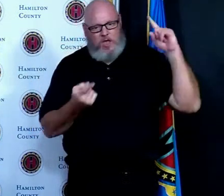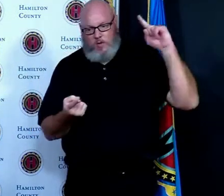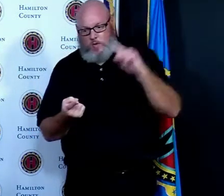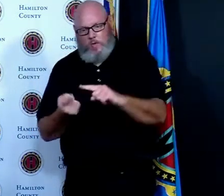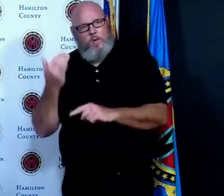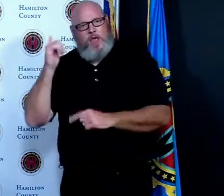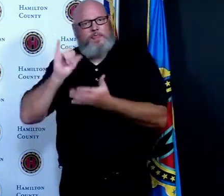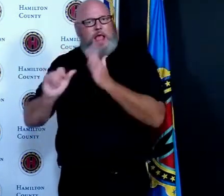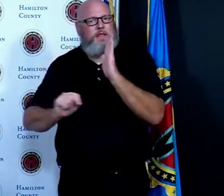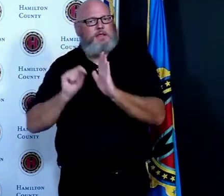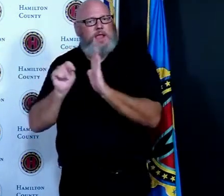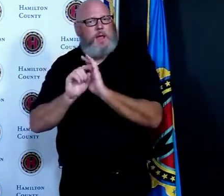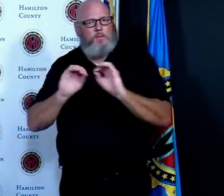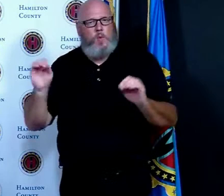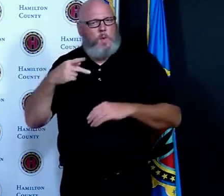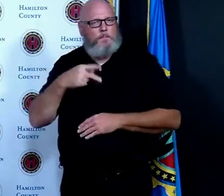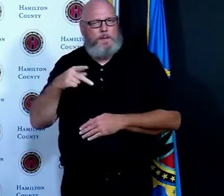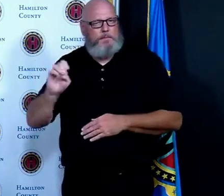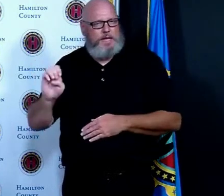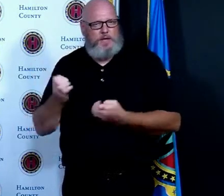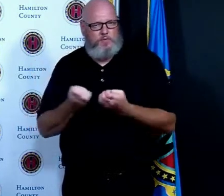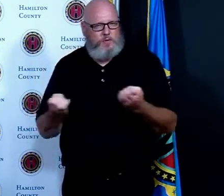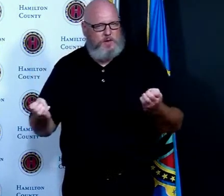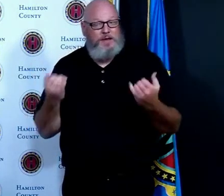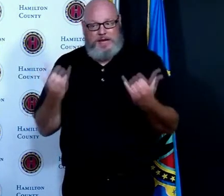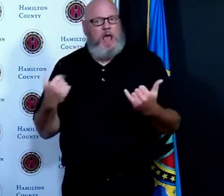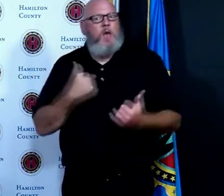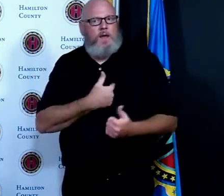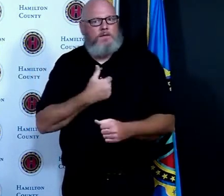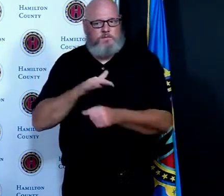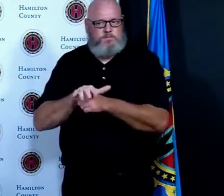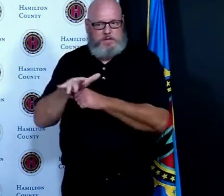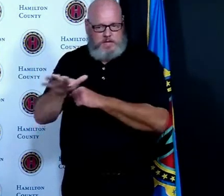terms of how they can actually accommodate more patients and what they call internal